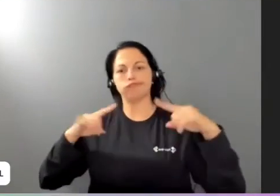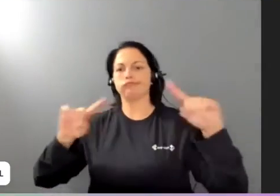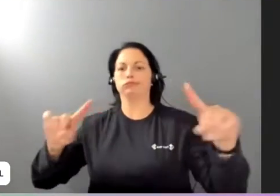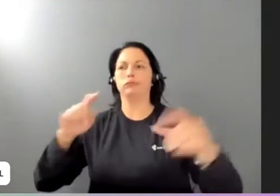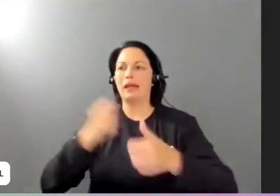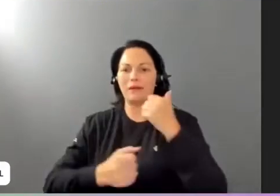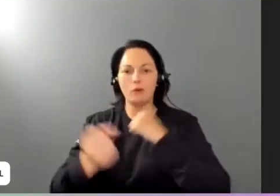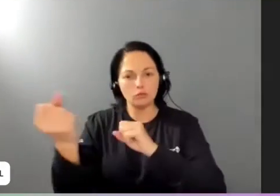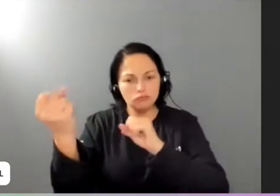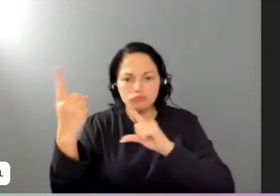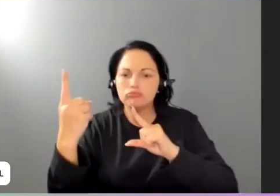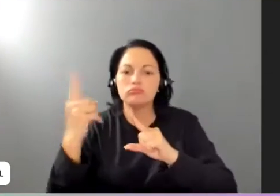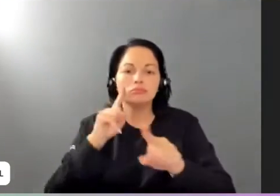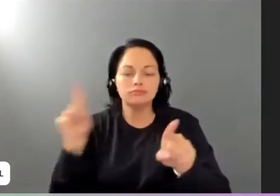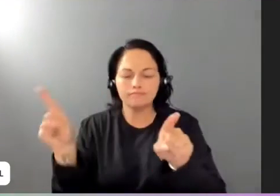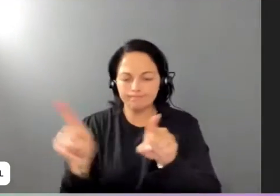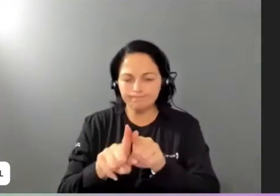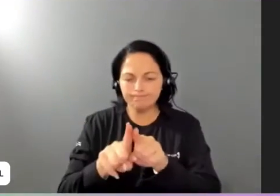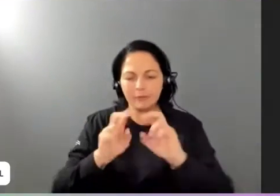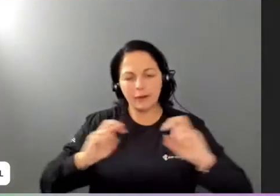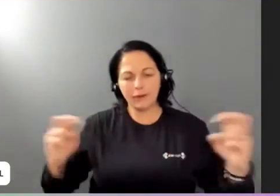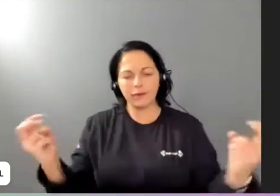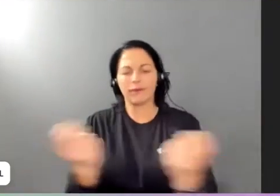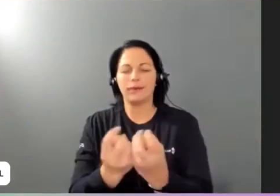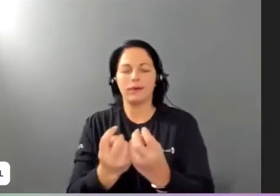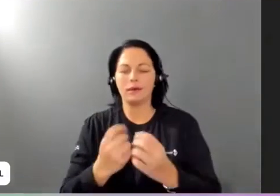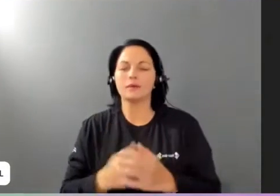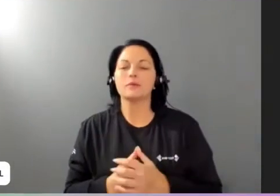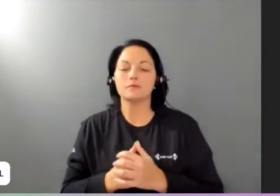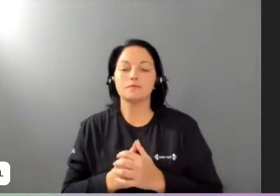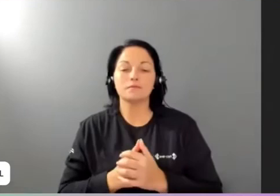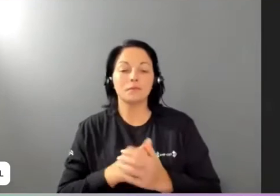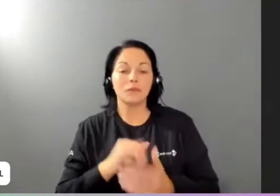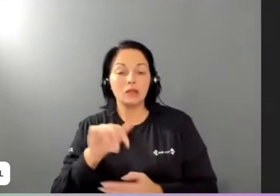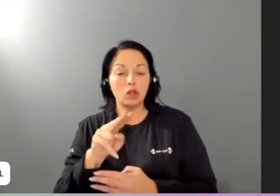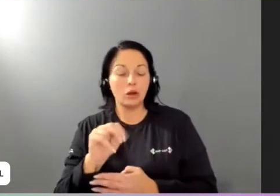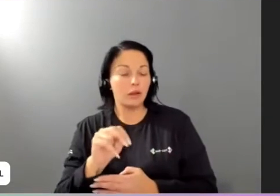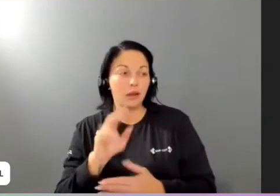and mature approach to accessibility and inclusion. And that to me, is a huge win right there. Just getting